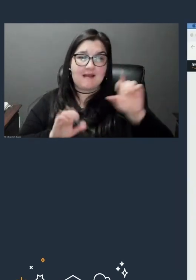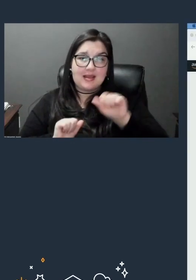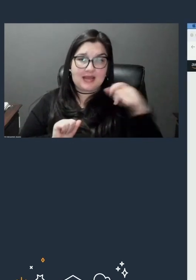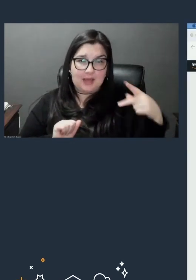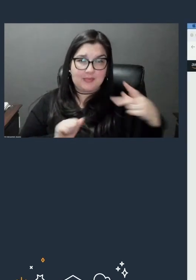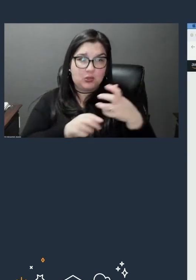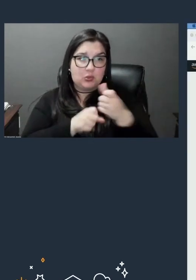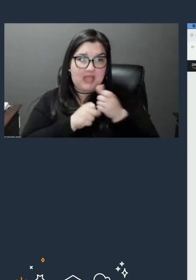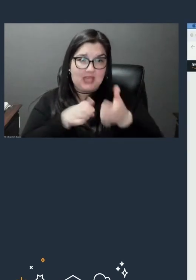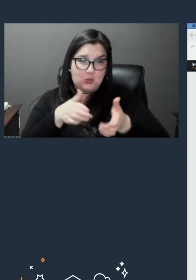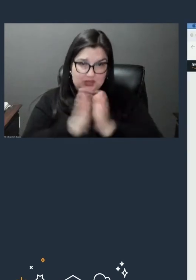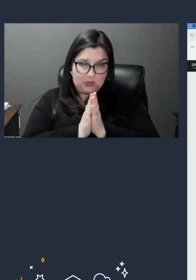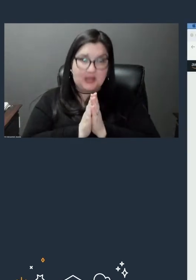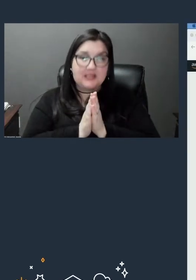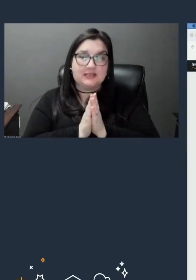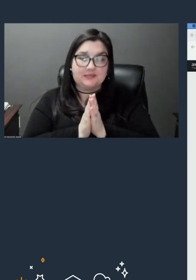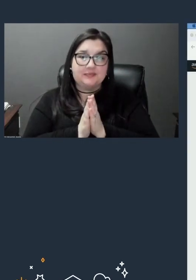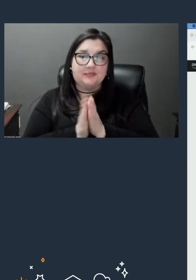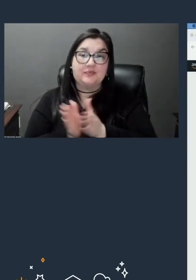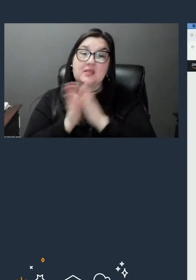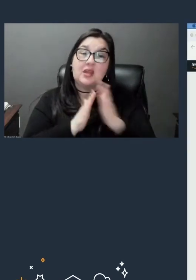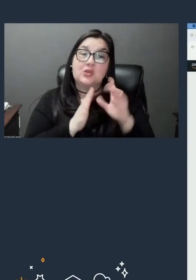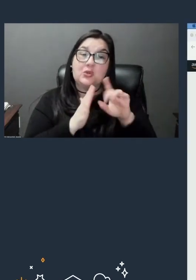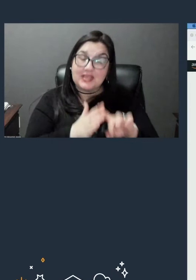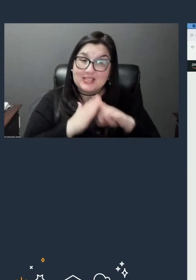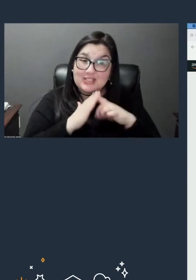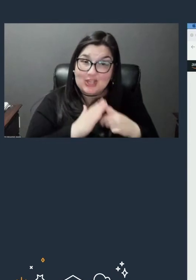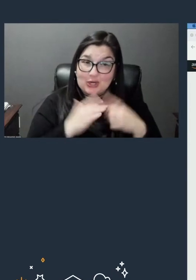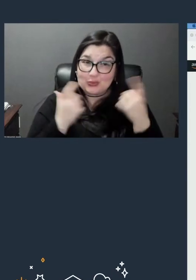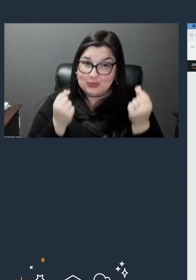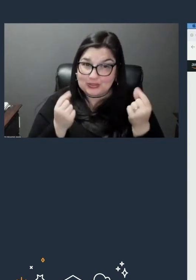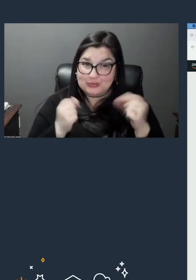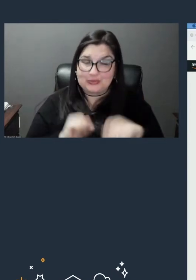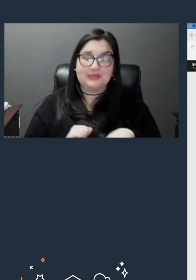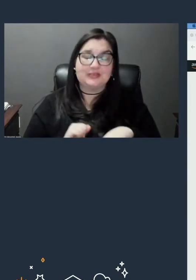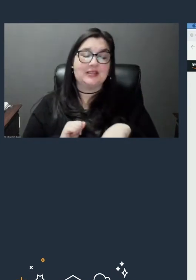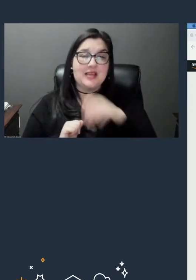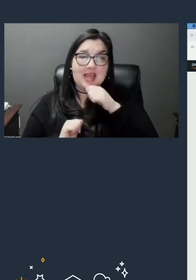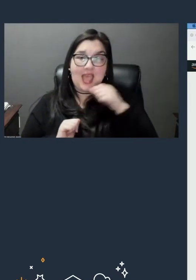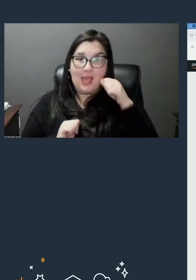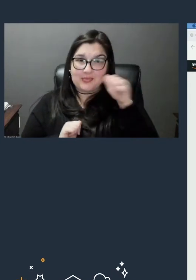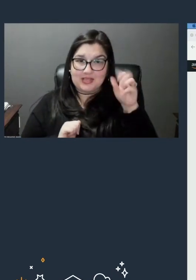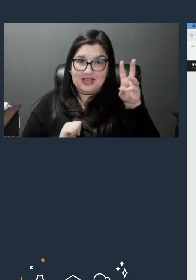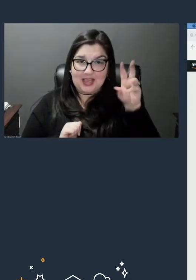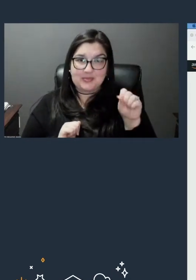So to get started, this is my Amazon AWS management console, and we are going to see how to deploy